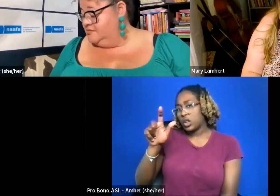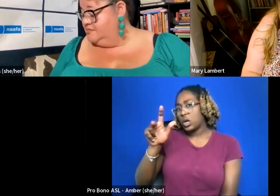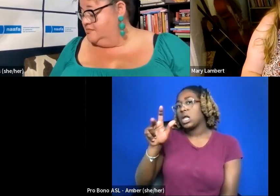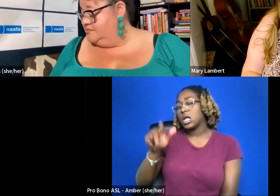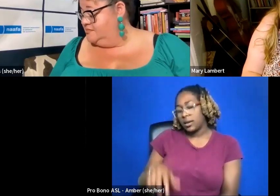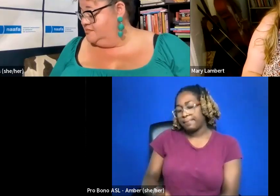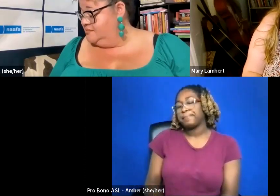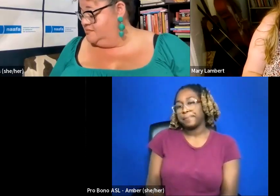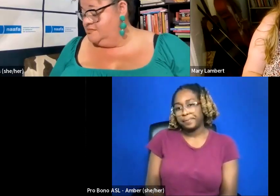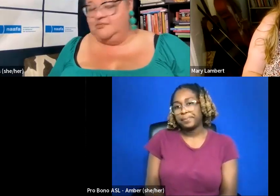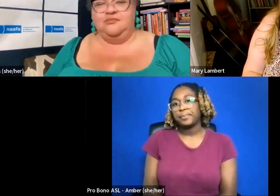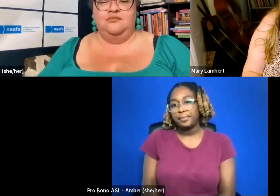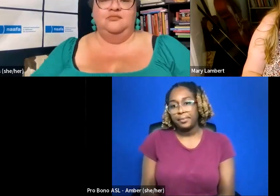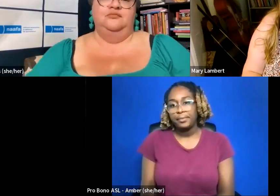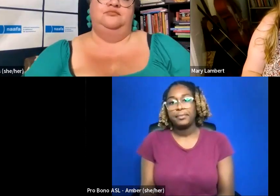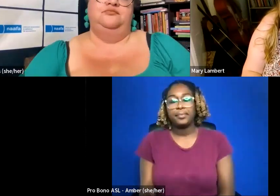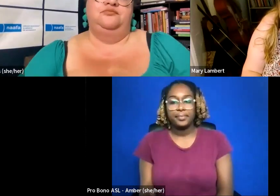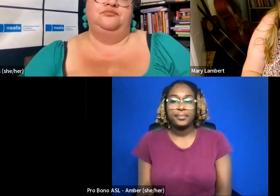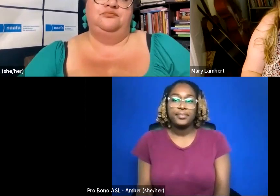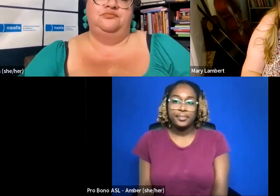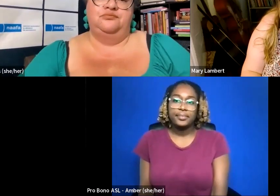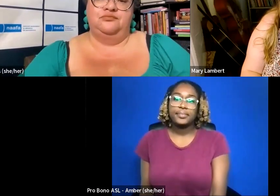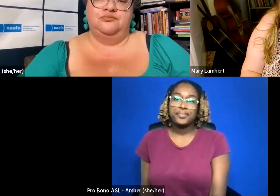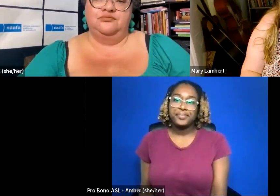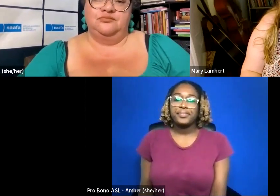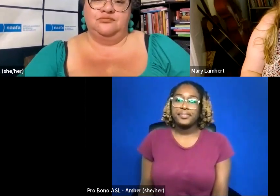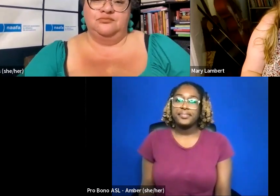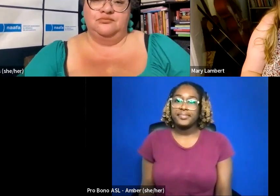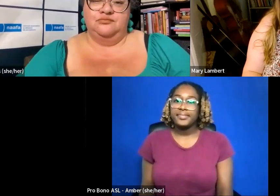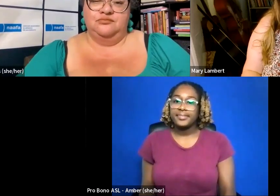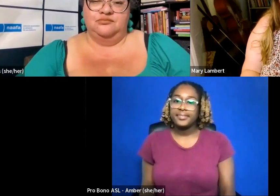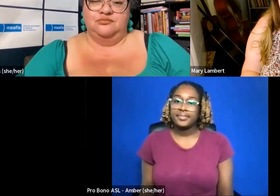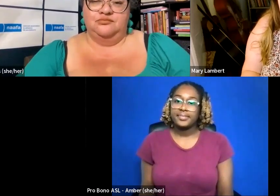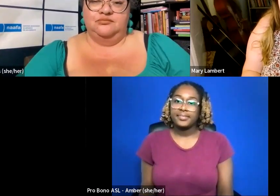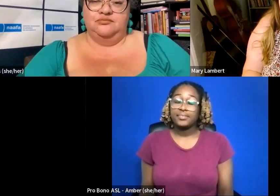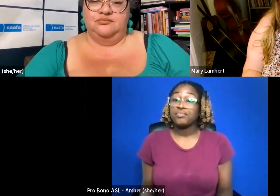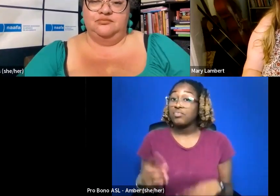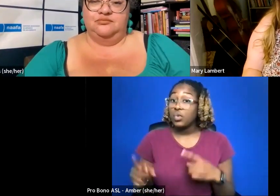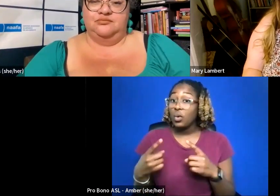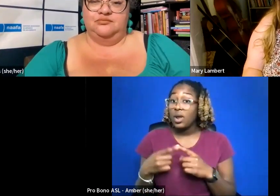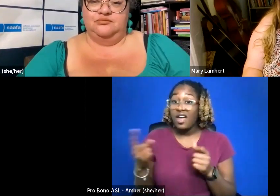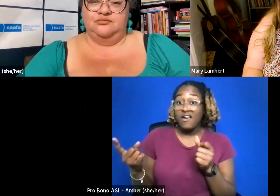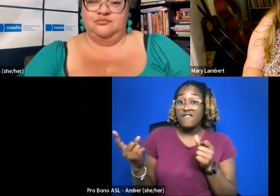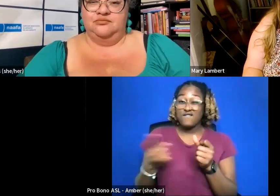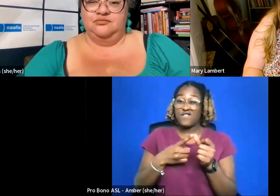And when I first heard the track, I felt like